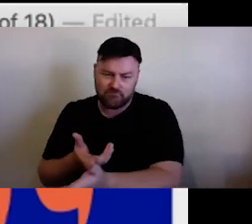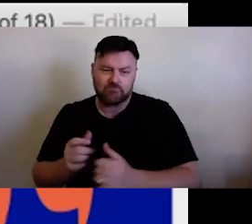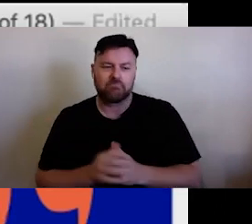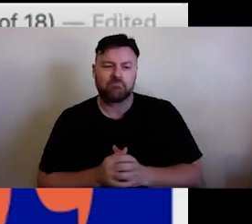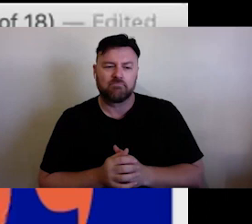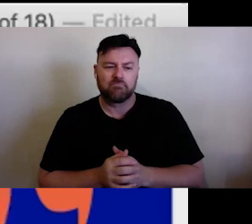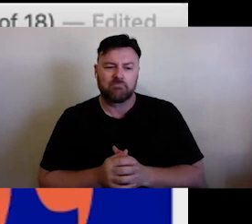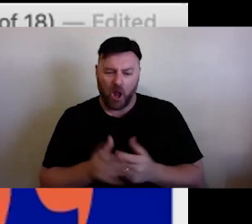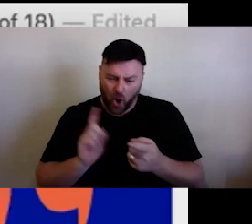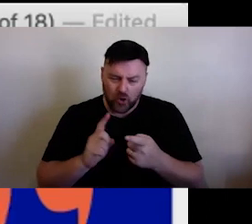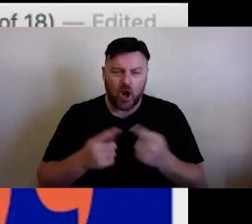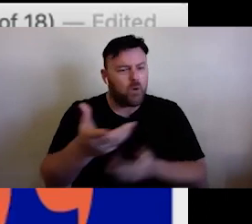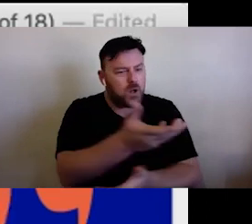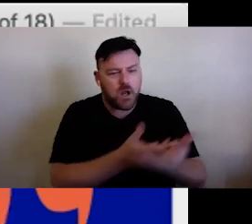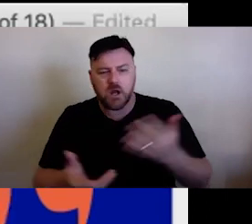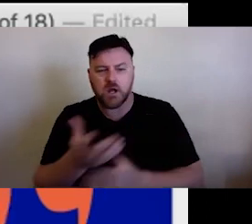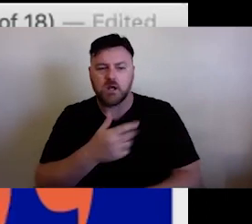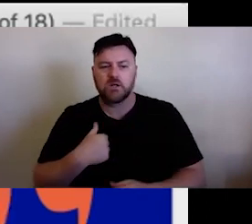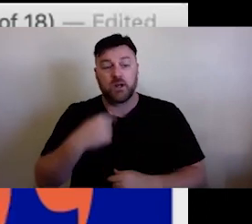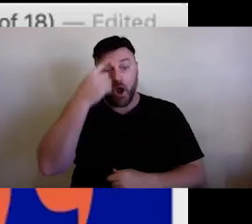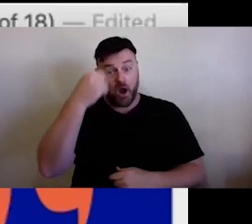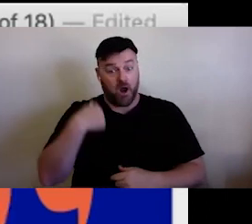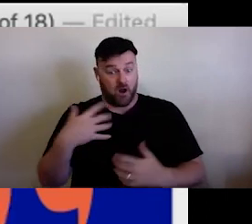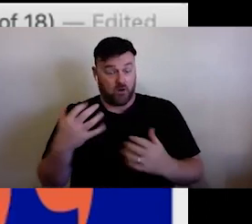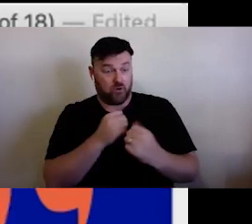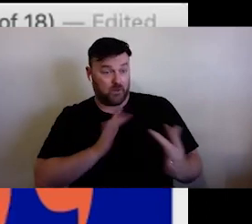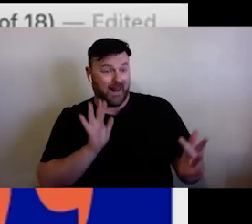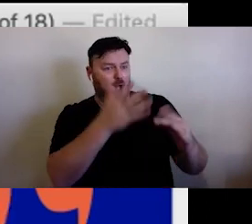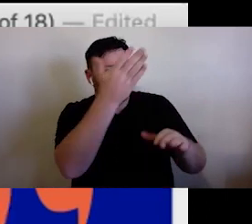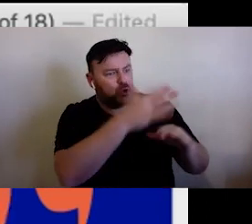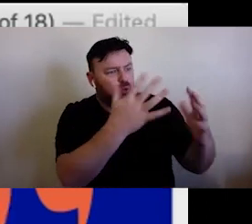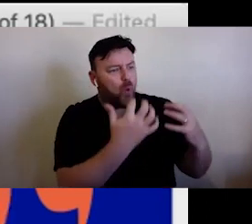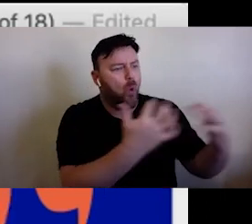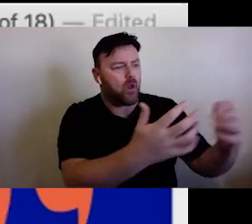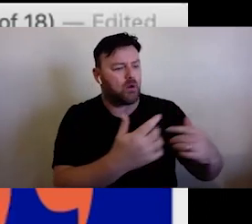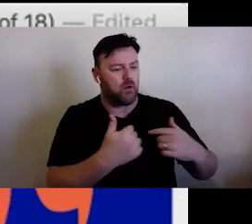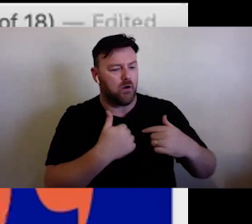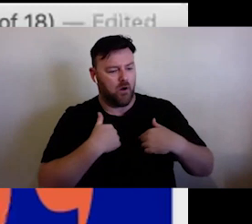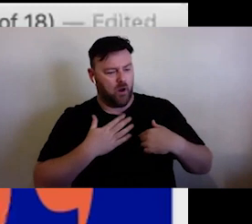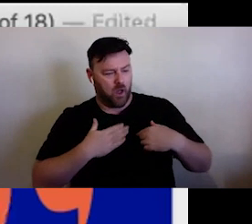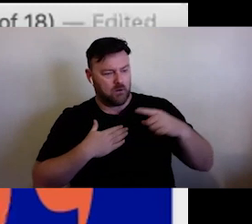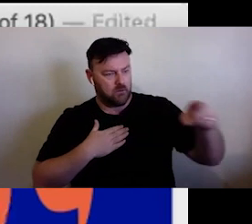interest. Find a shared purpose with a new group of people. And engage